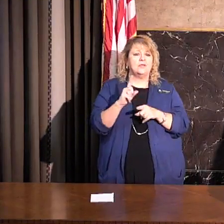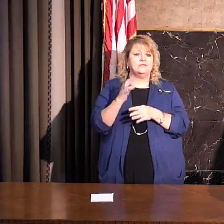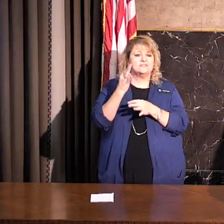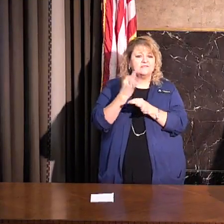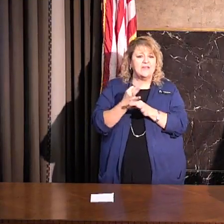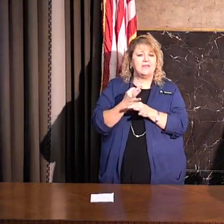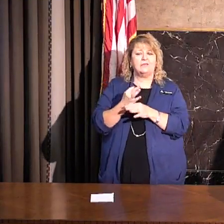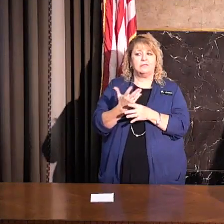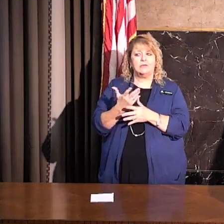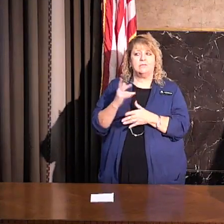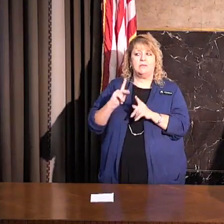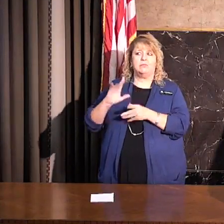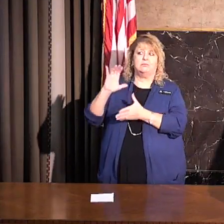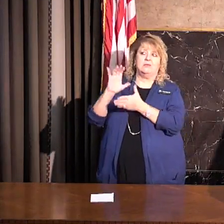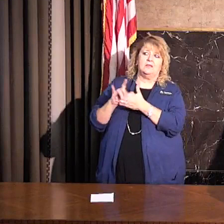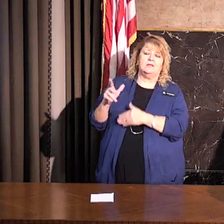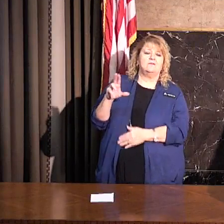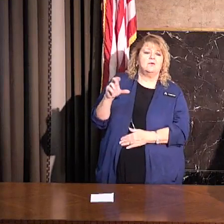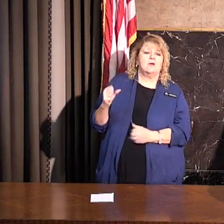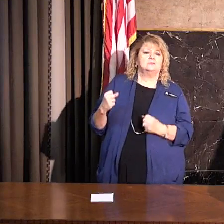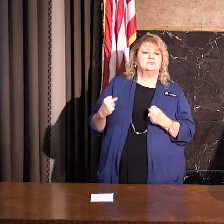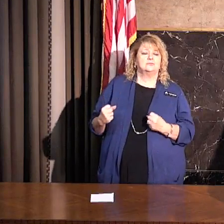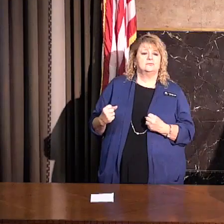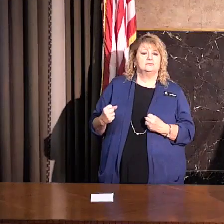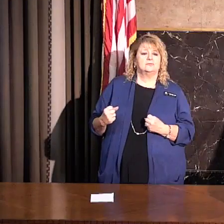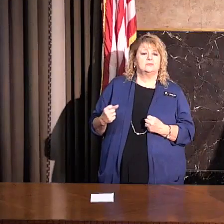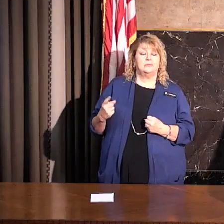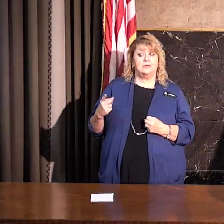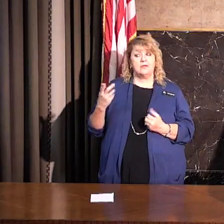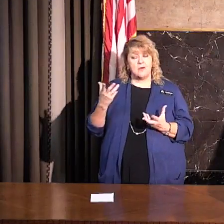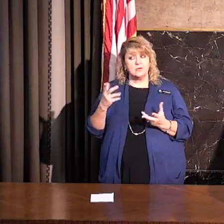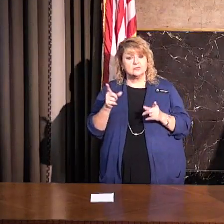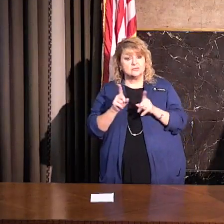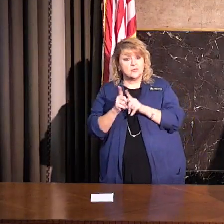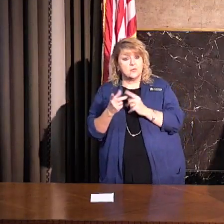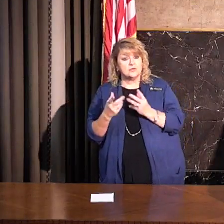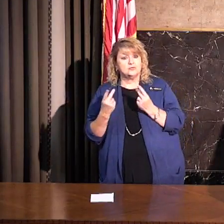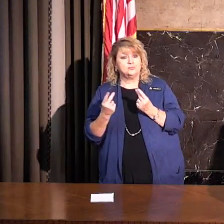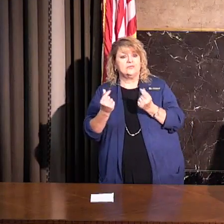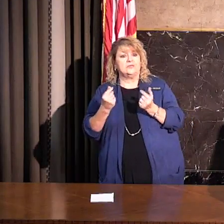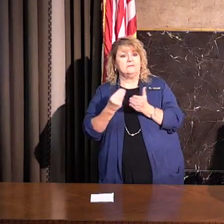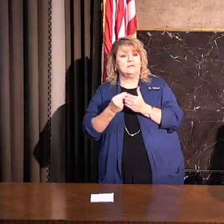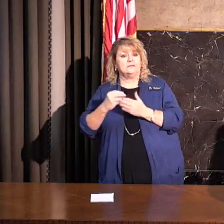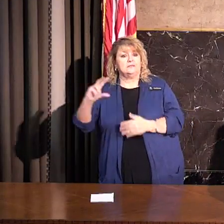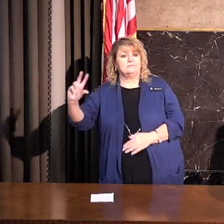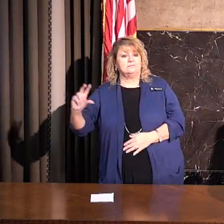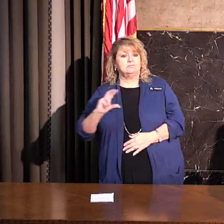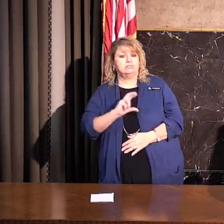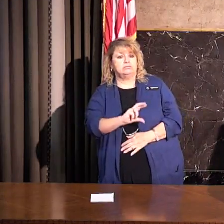obviously looking forward to them quickly. uh funding our